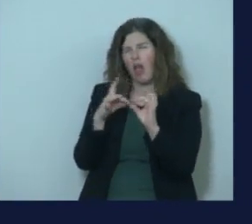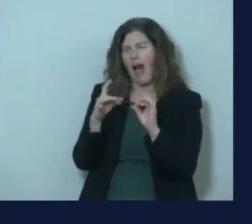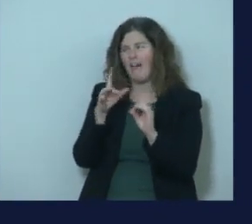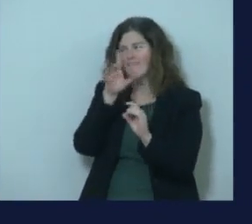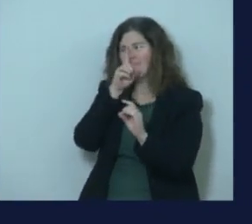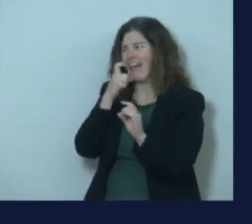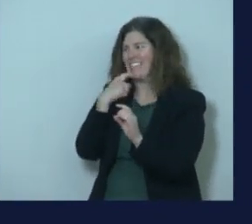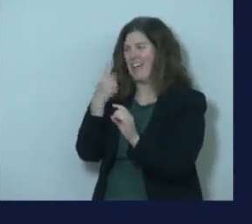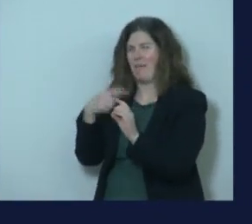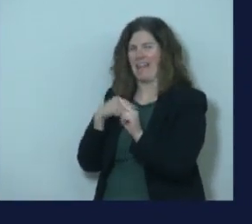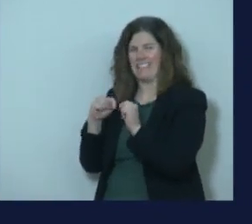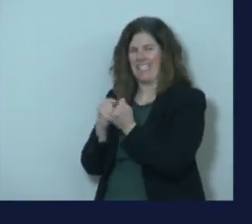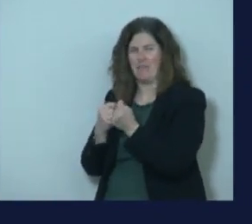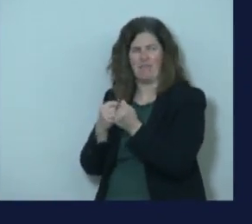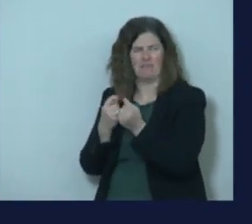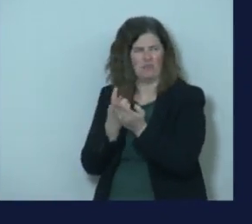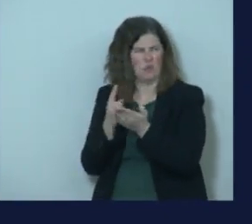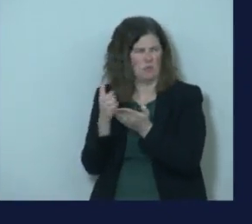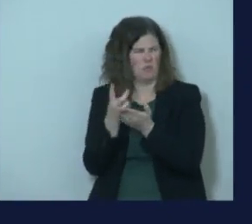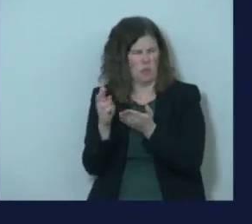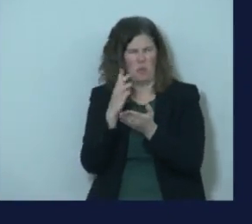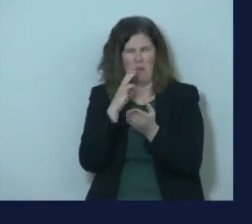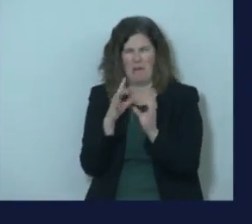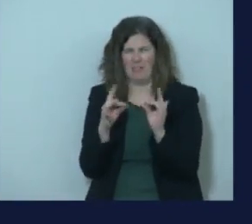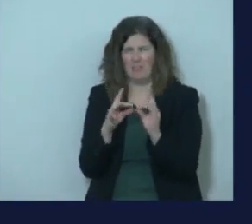WE WANT MORE PEOPLE TO GET TESTED.